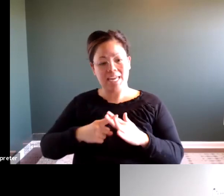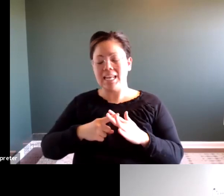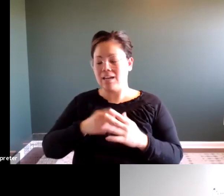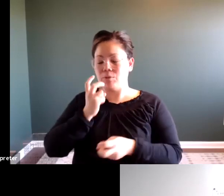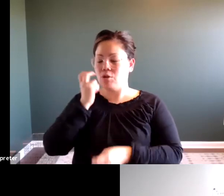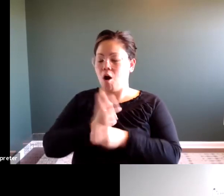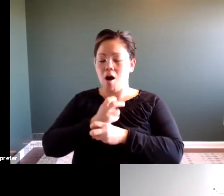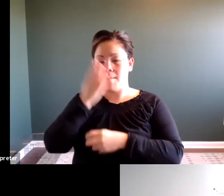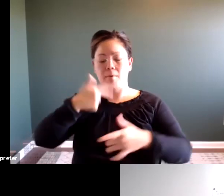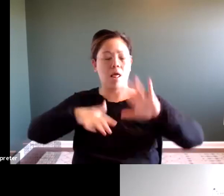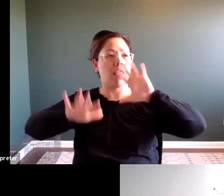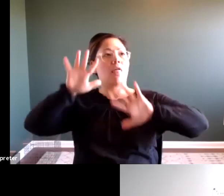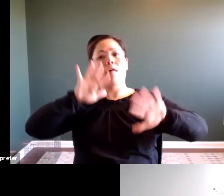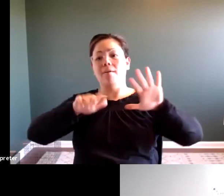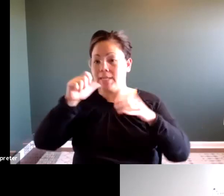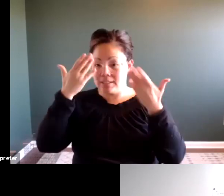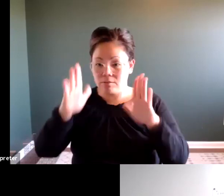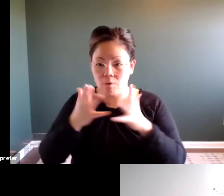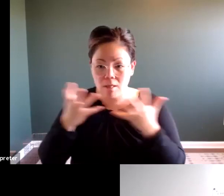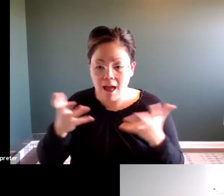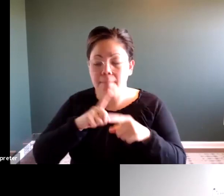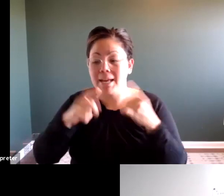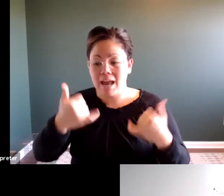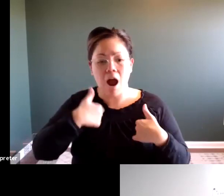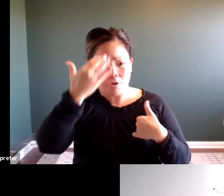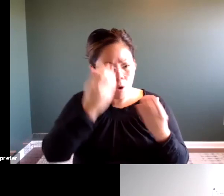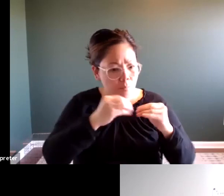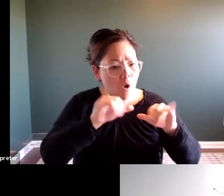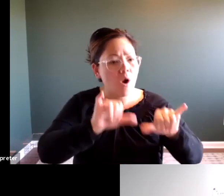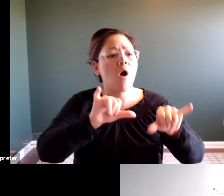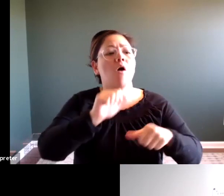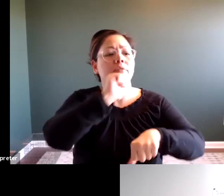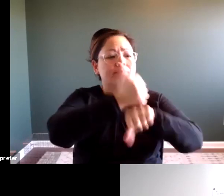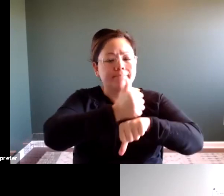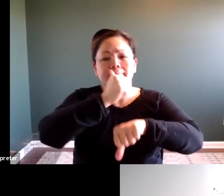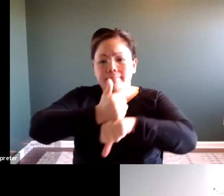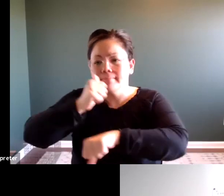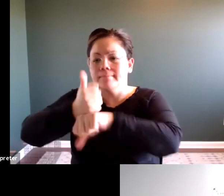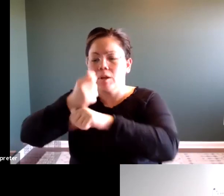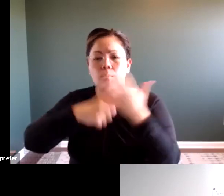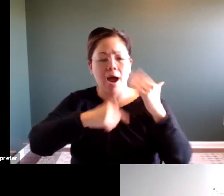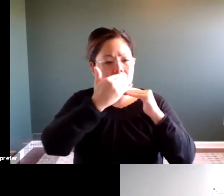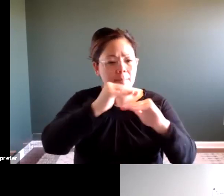because we knew so little about it. But now that we know more and we know the things that we can put in place that the hospitals will continue to have to, you know,